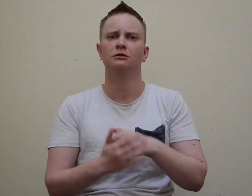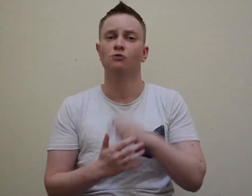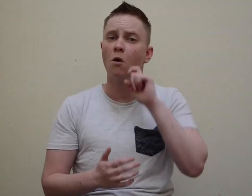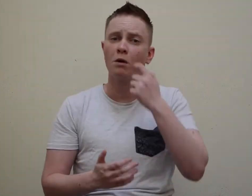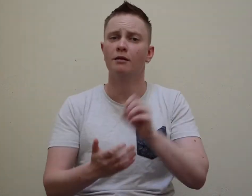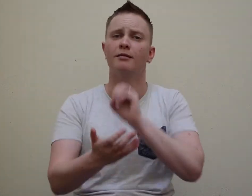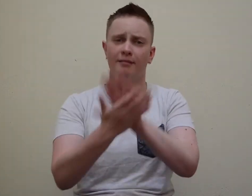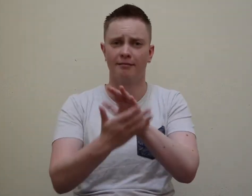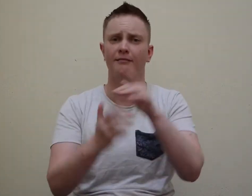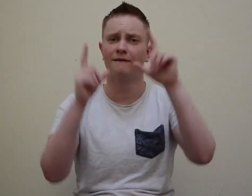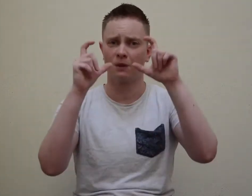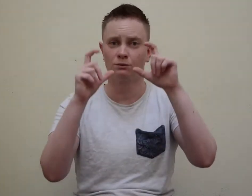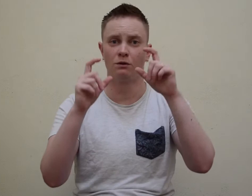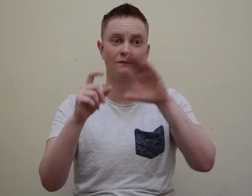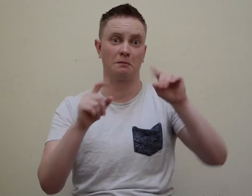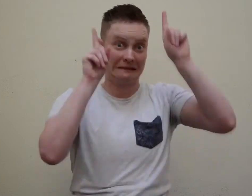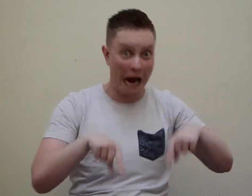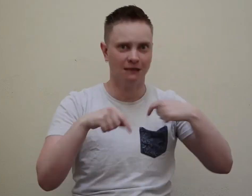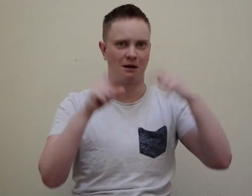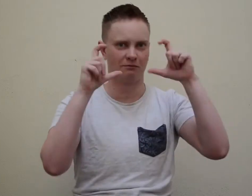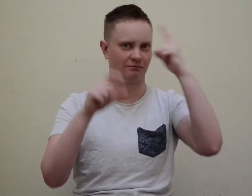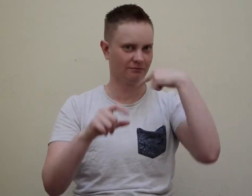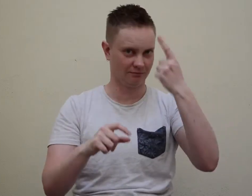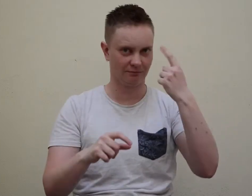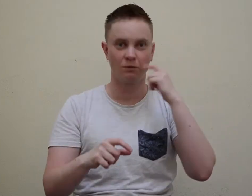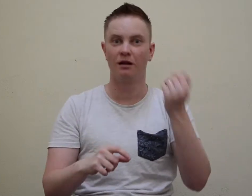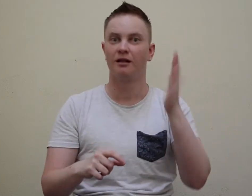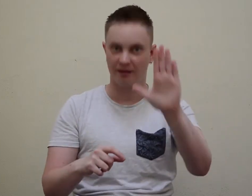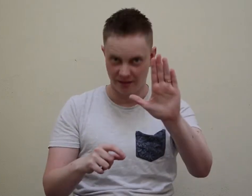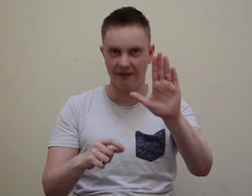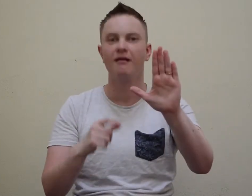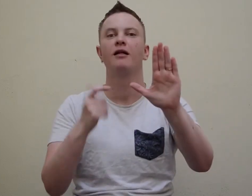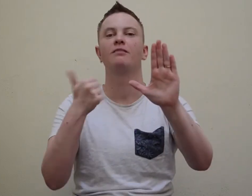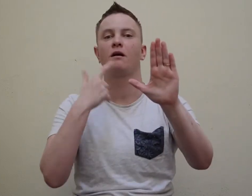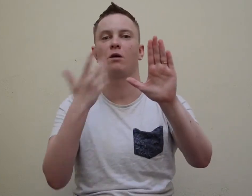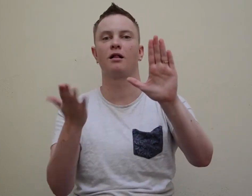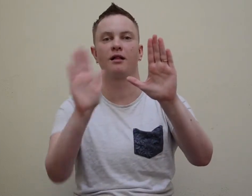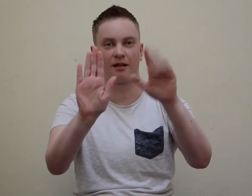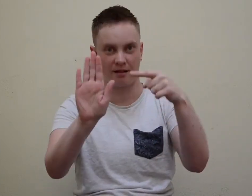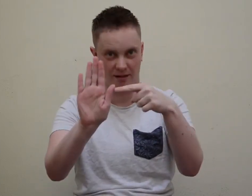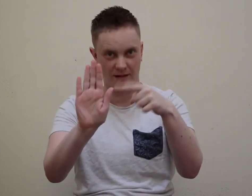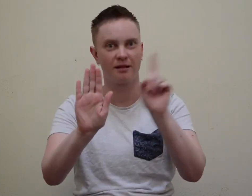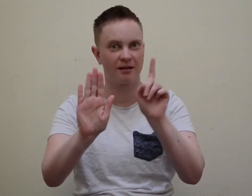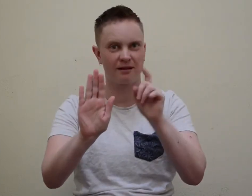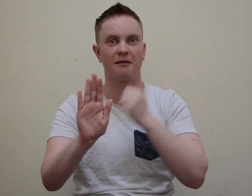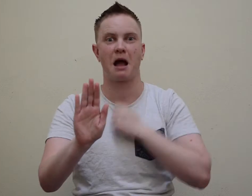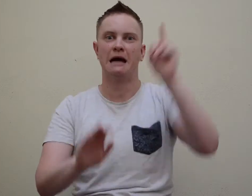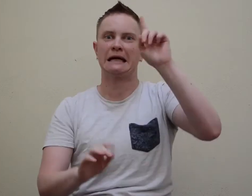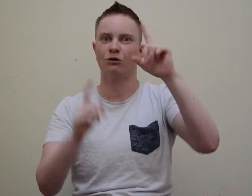like a little boost of confidence. And I'm gonna show you a photo pre testosterone and you know,